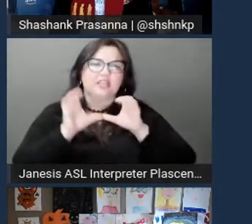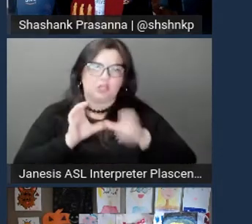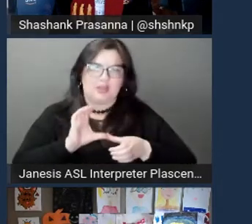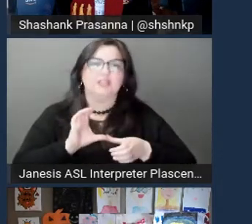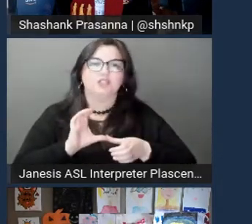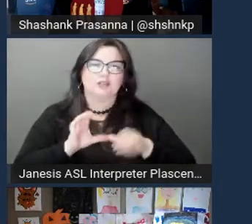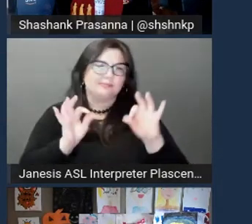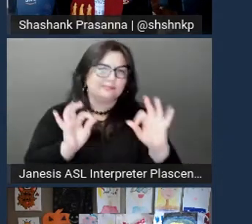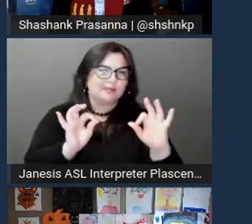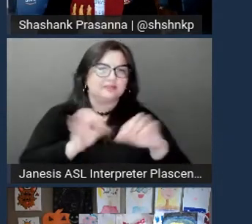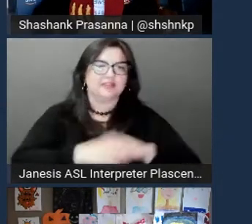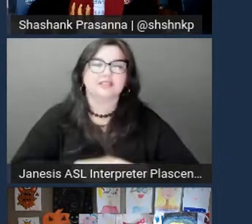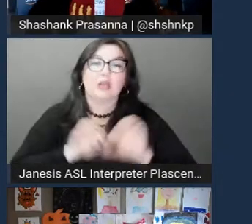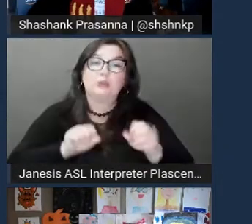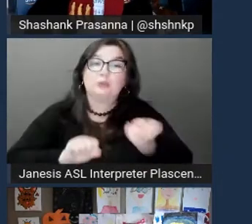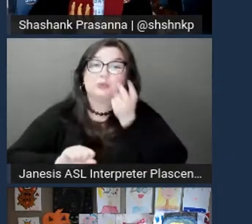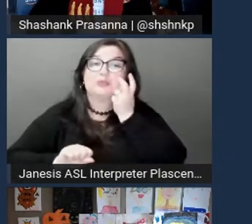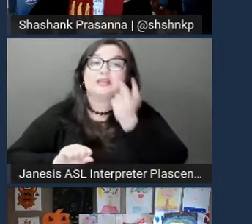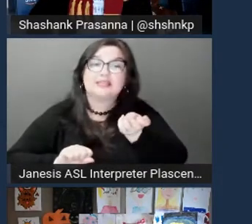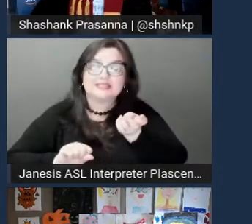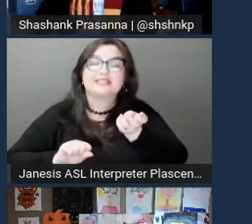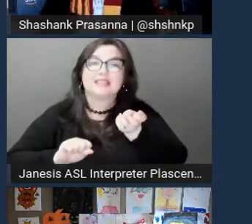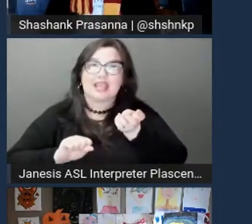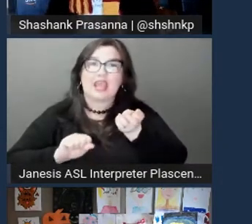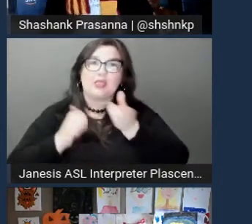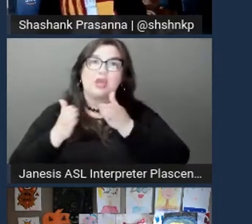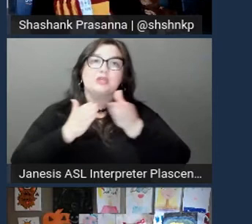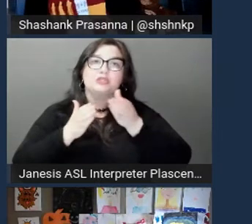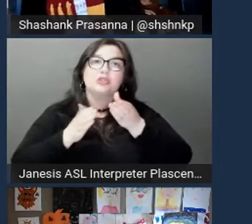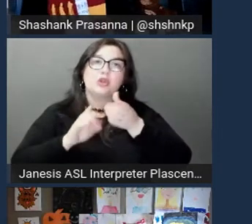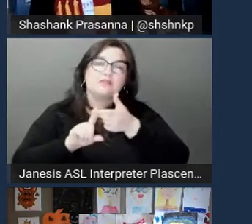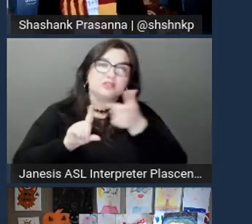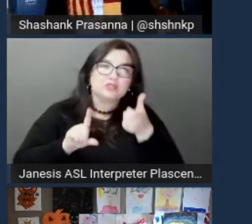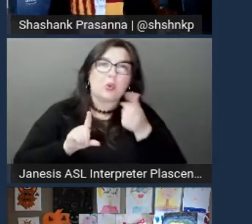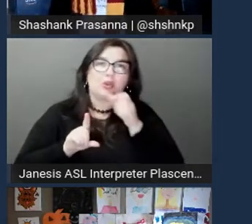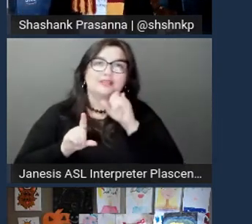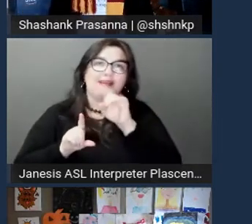there is a resource ID, which is DV free, B something.